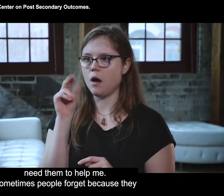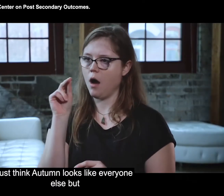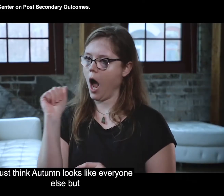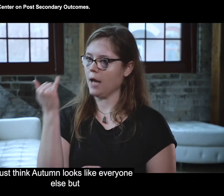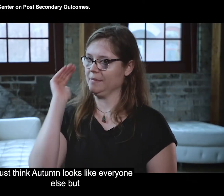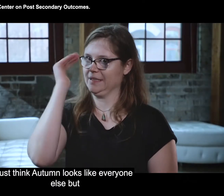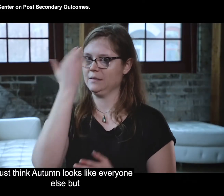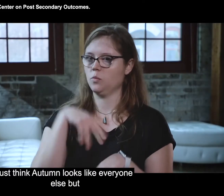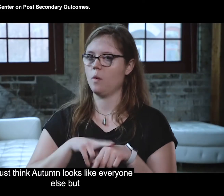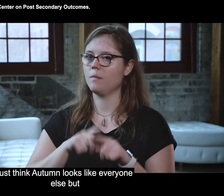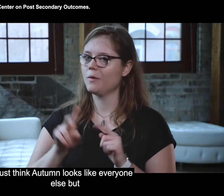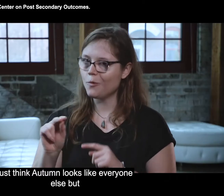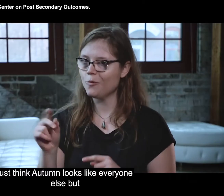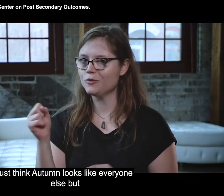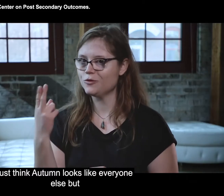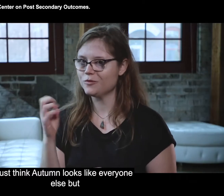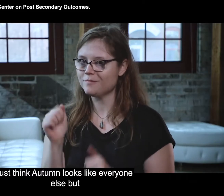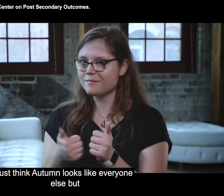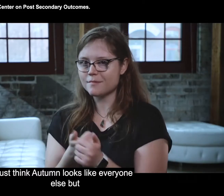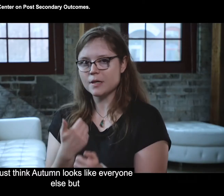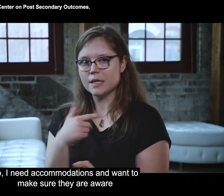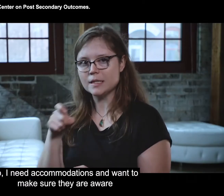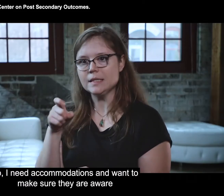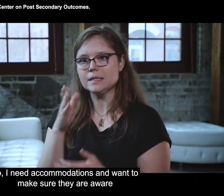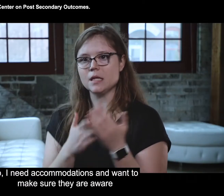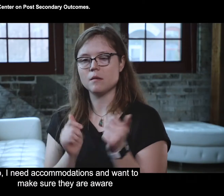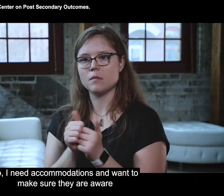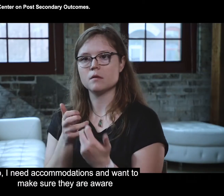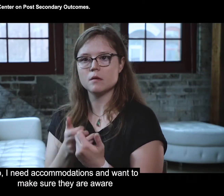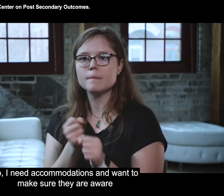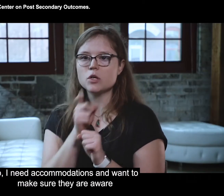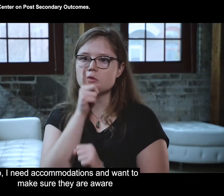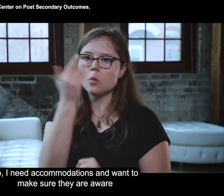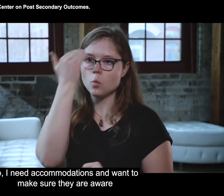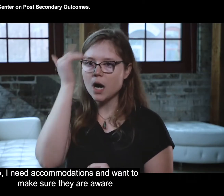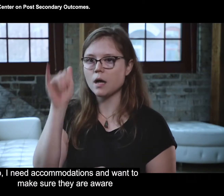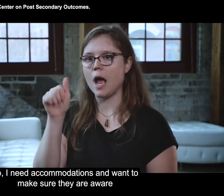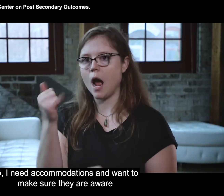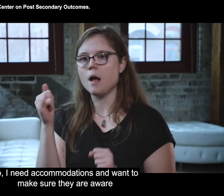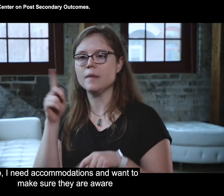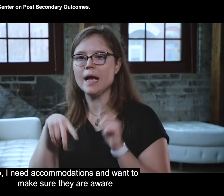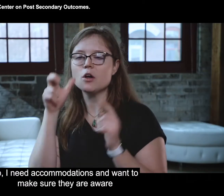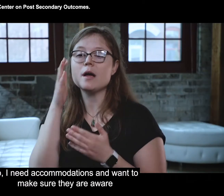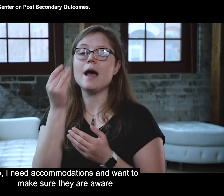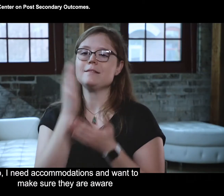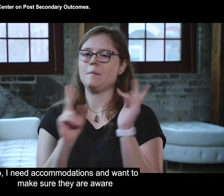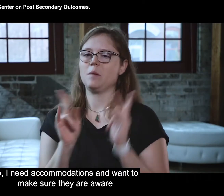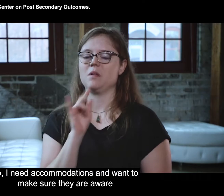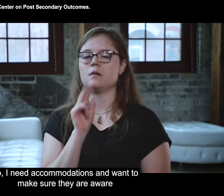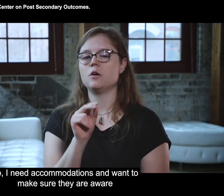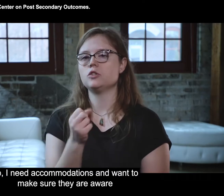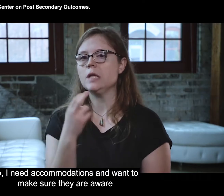just think Autumn looks like everyone else but no, I need accommodations and want to make sure they are aware